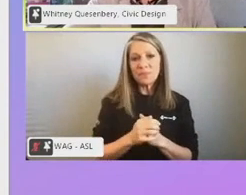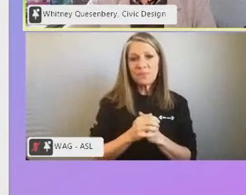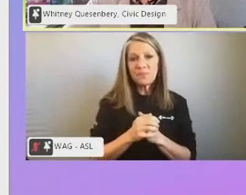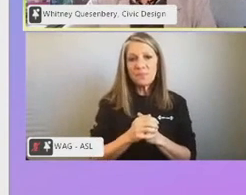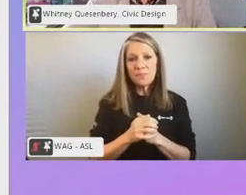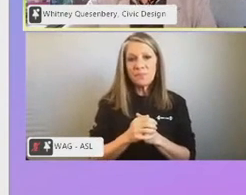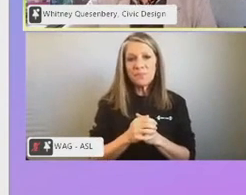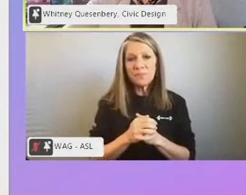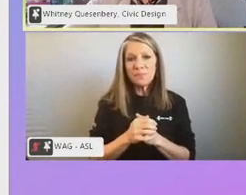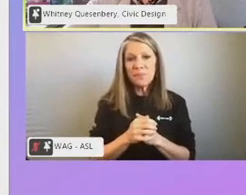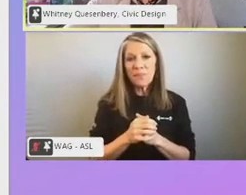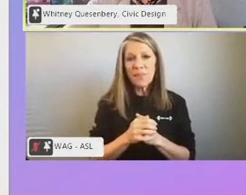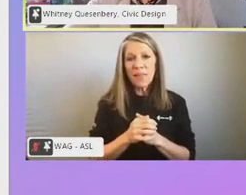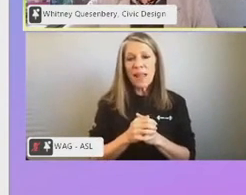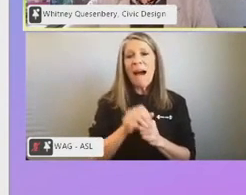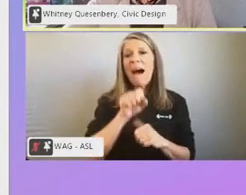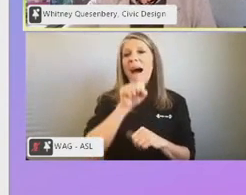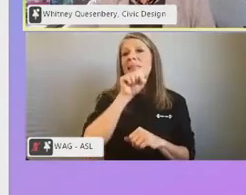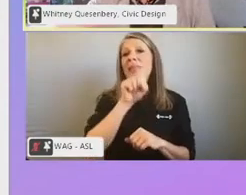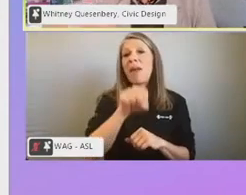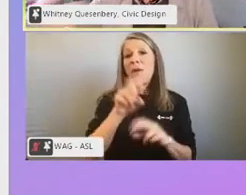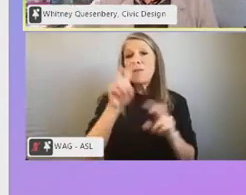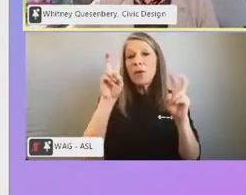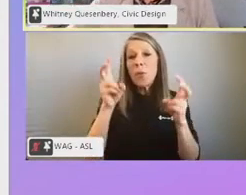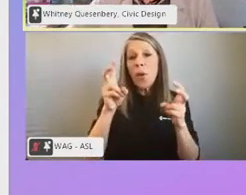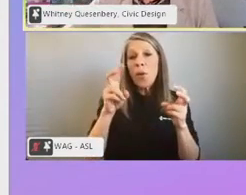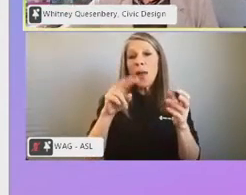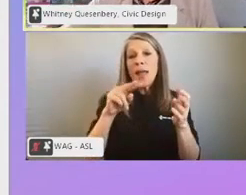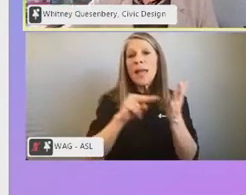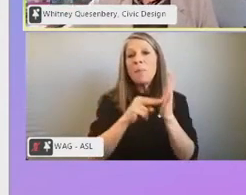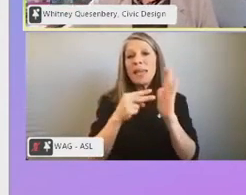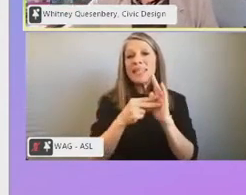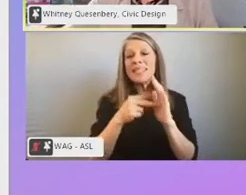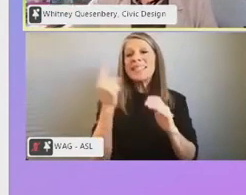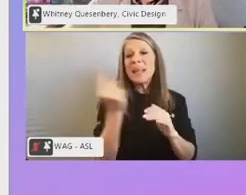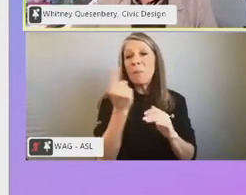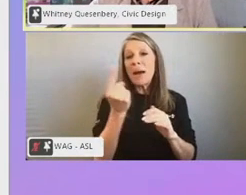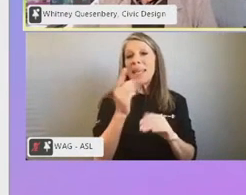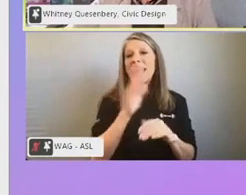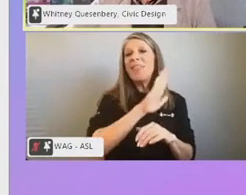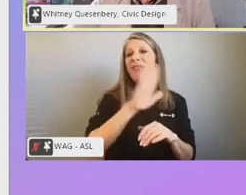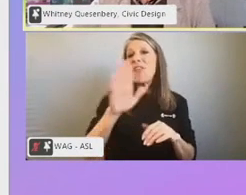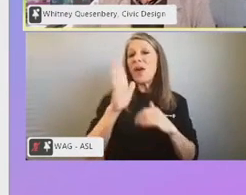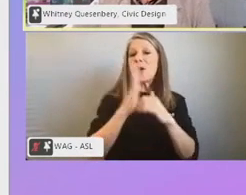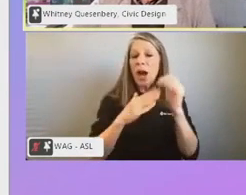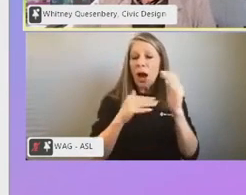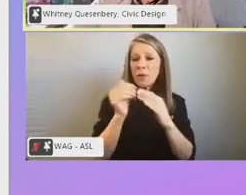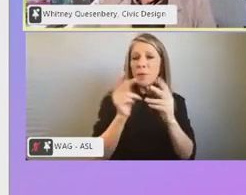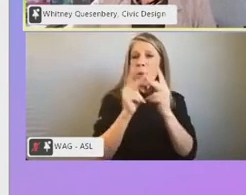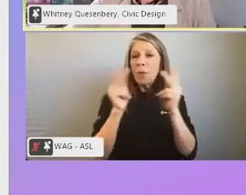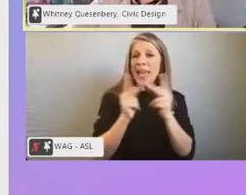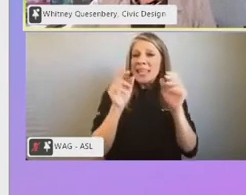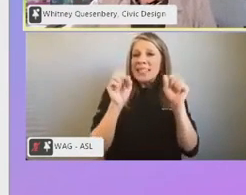is a good description of it. At the end we will post these links so you don't have to try to read them off the